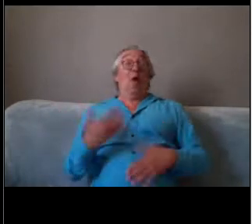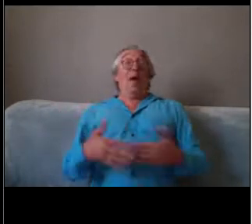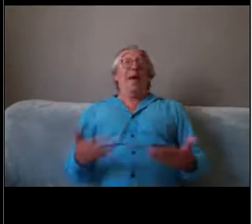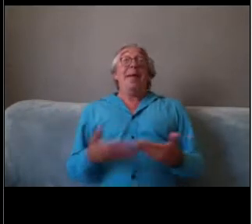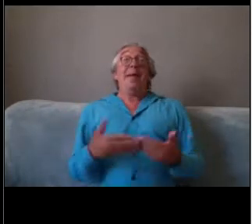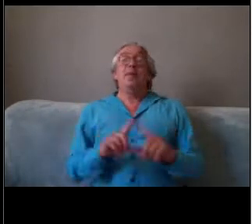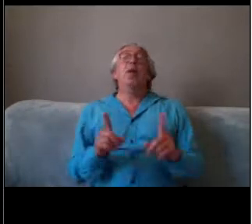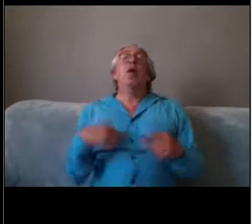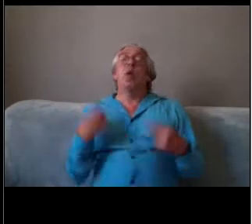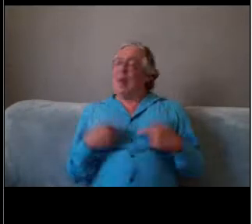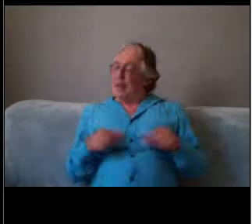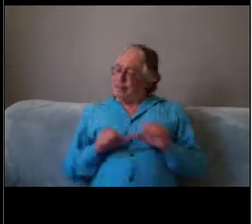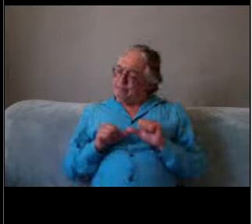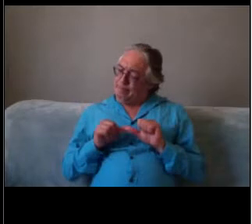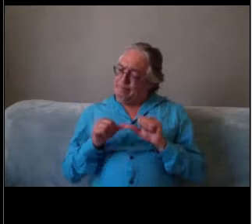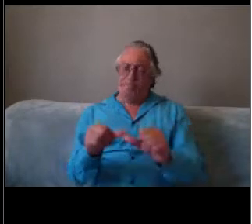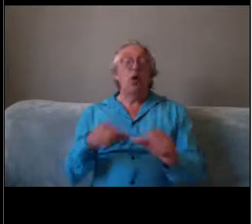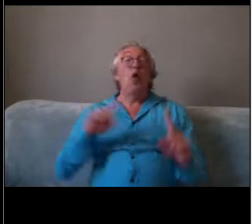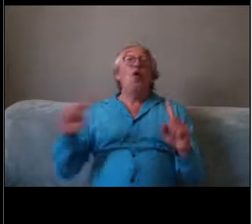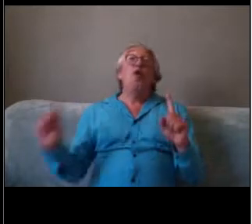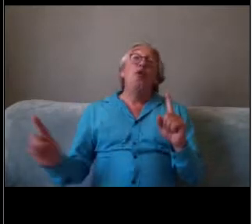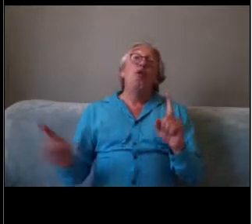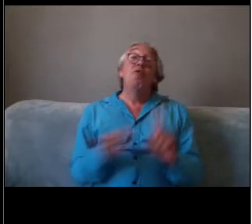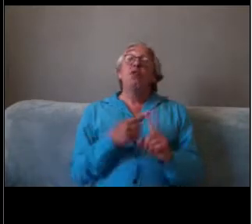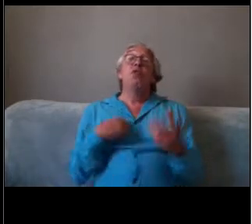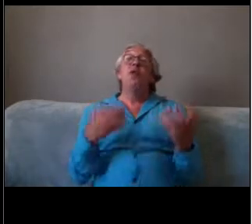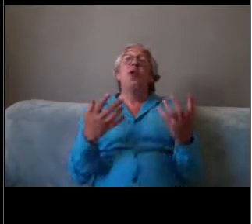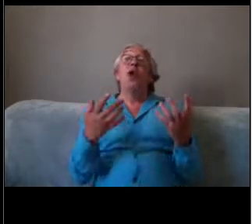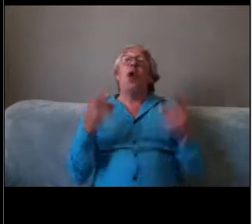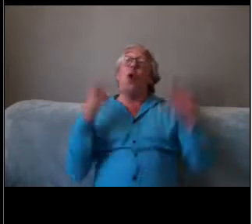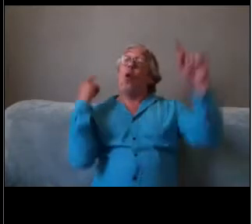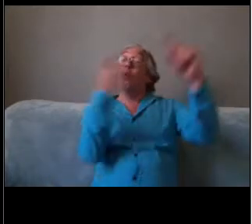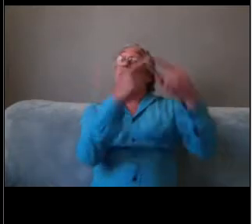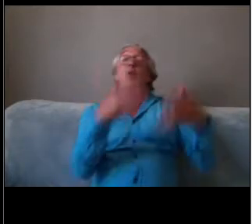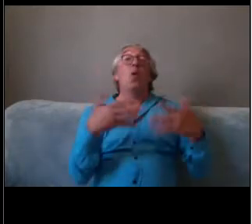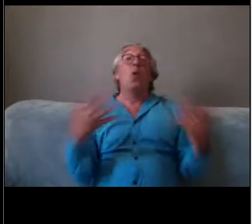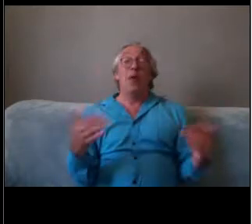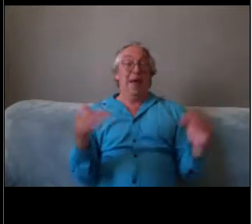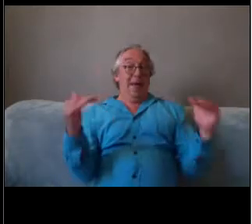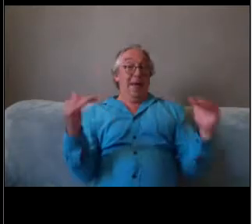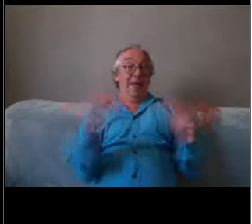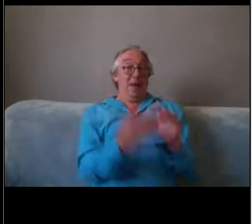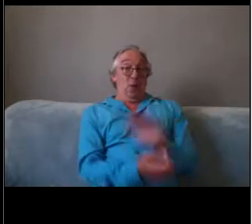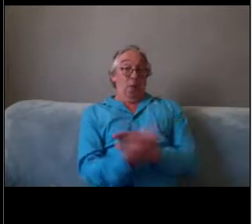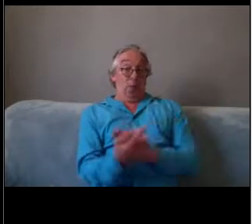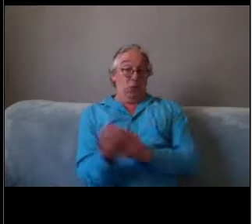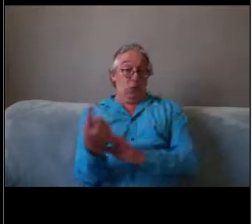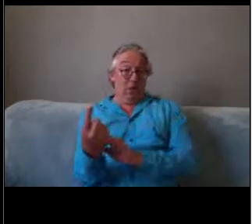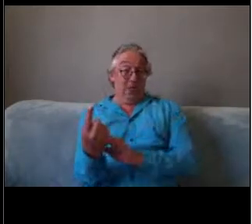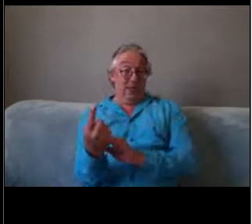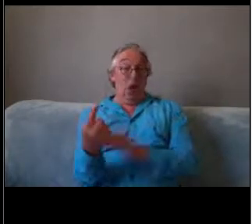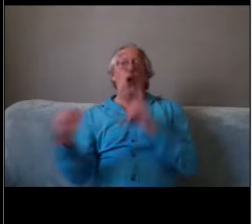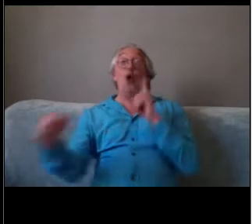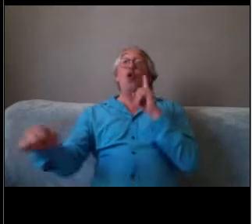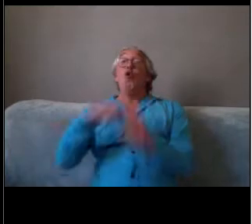We'll send the questions with the answers to everyone who registered for this webinar and who attended it.